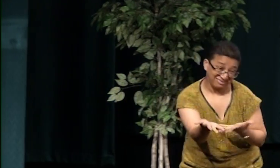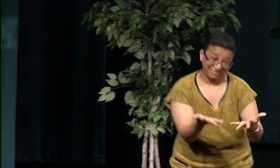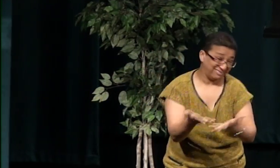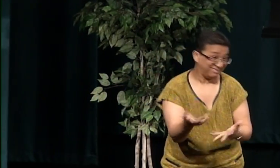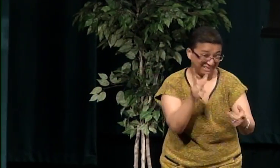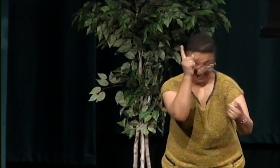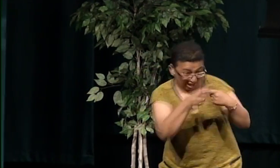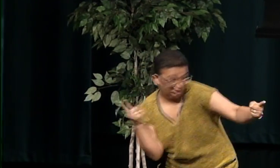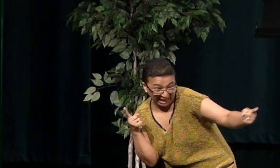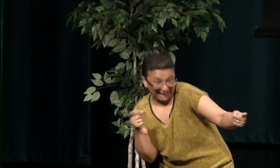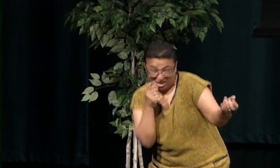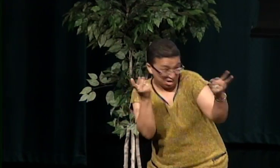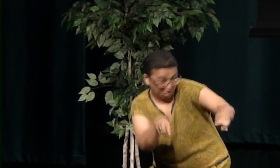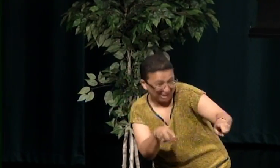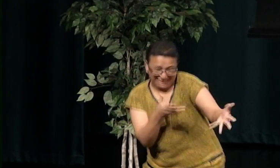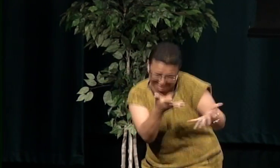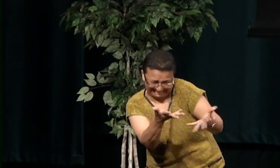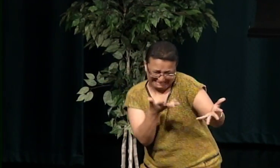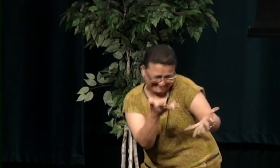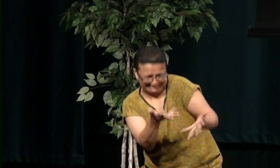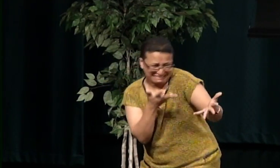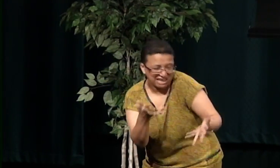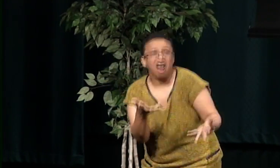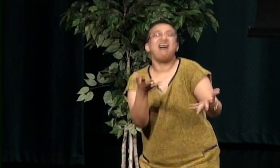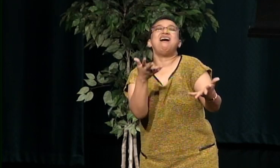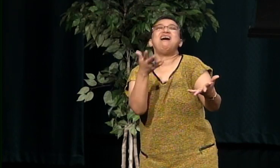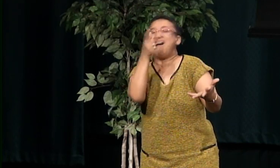they speak to them in person, they knock on their doors, they have arguments and debates